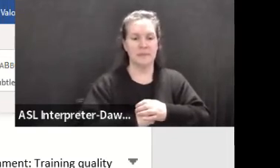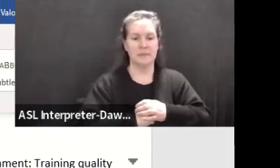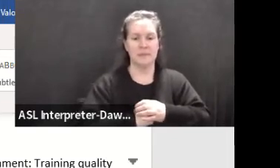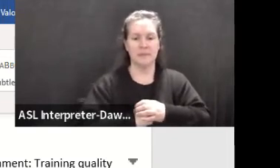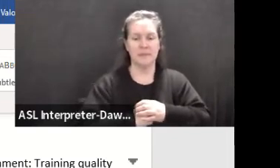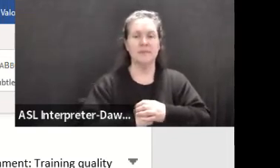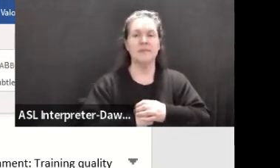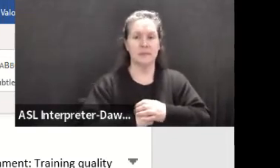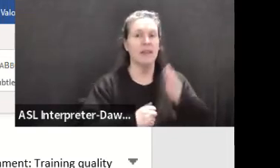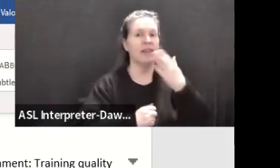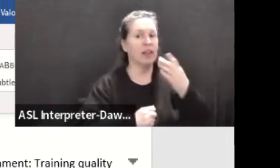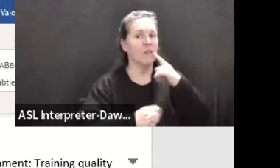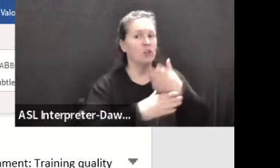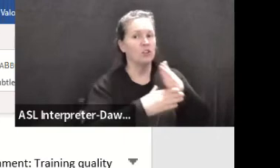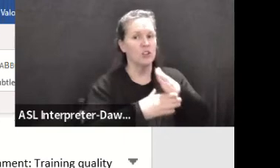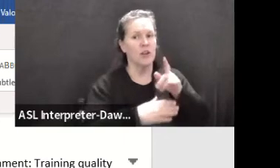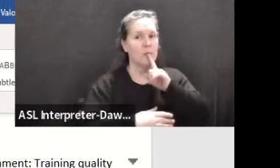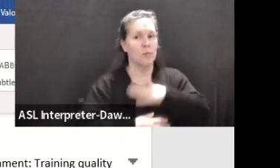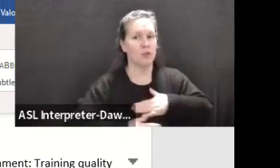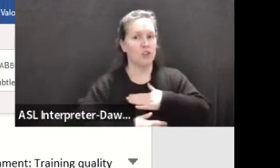[Ashley] Thank you for sharing. I really appreciate that, Jesse.